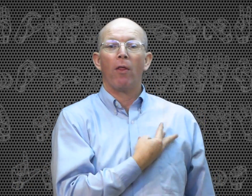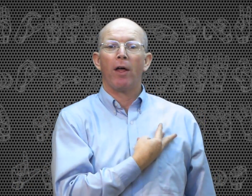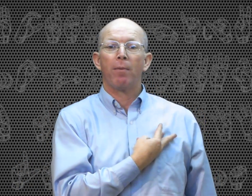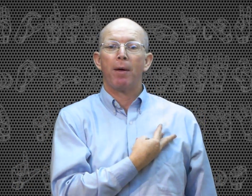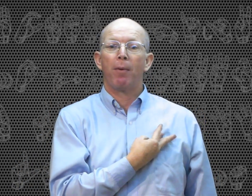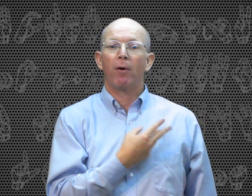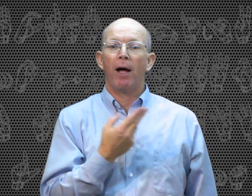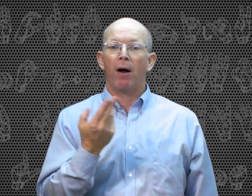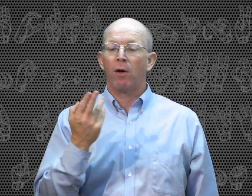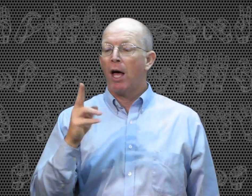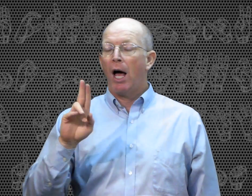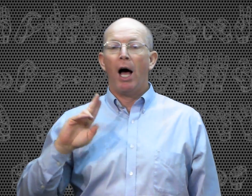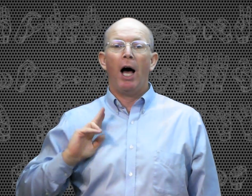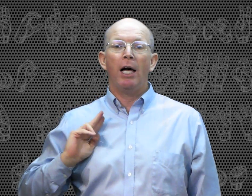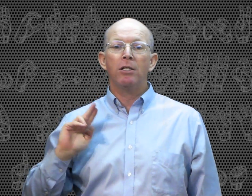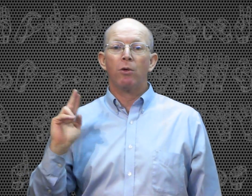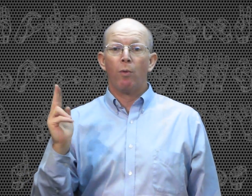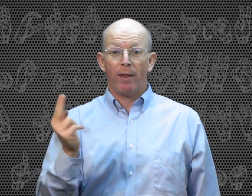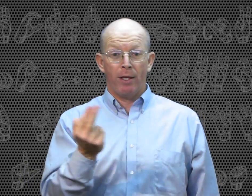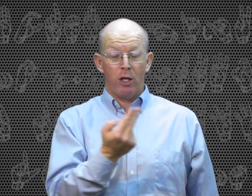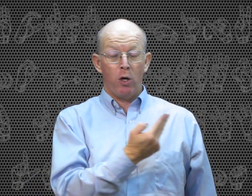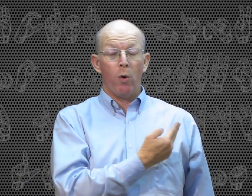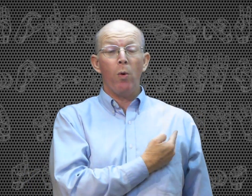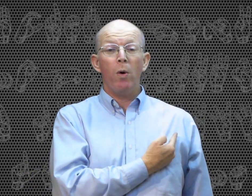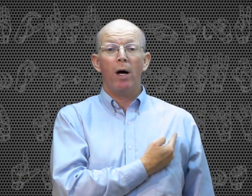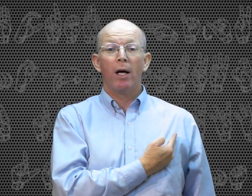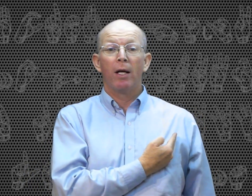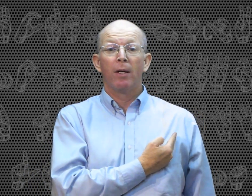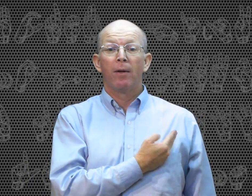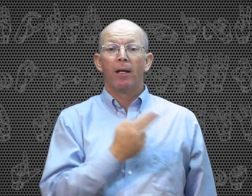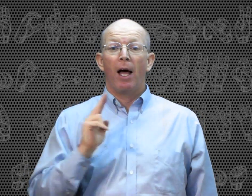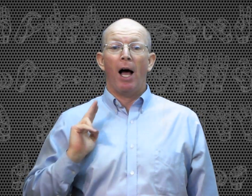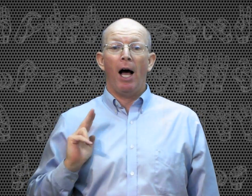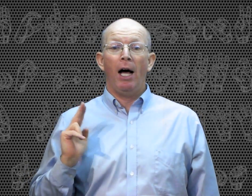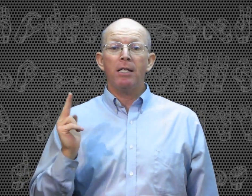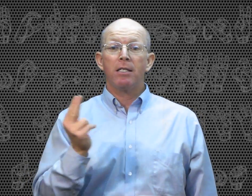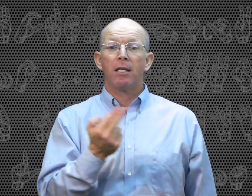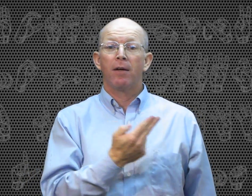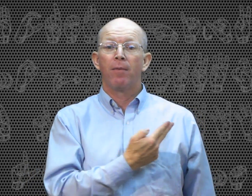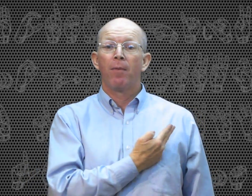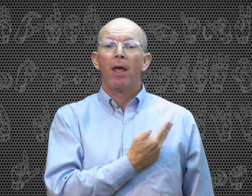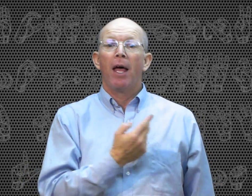including all the other people around. US with the U. US.